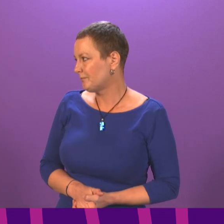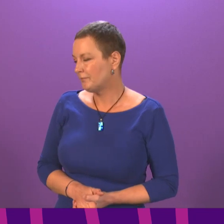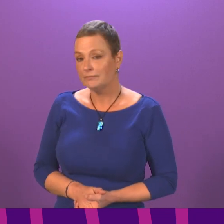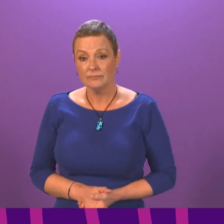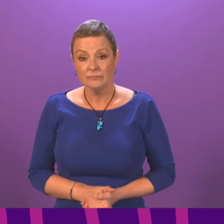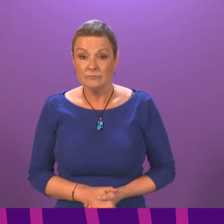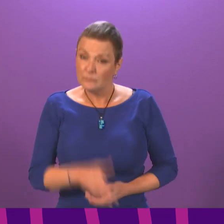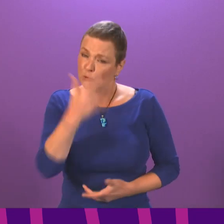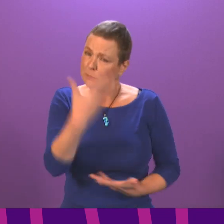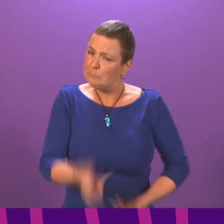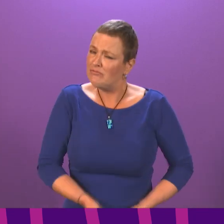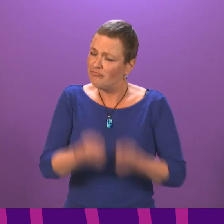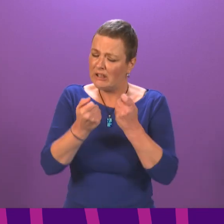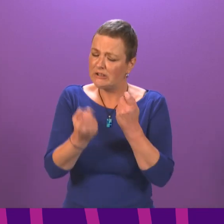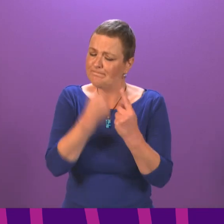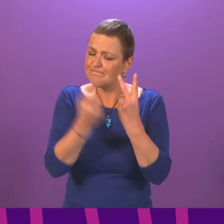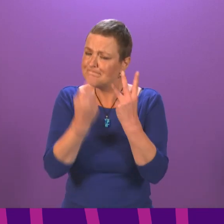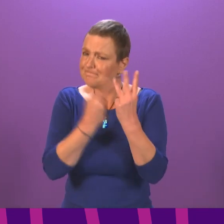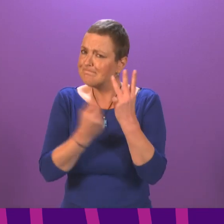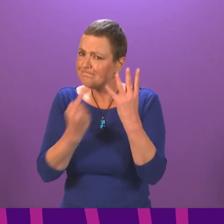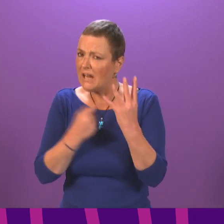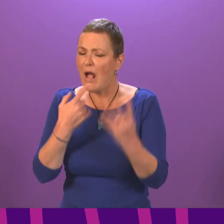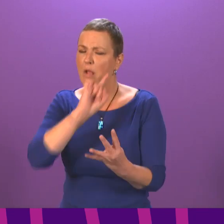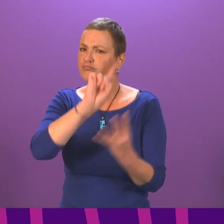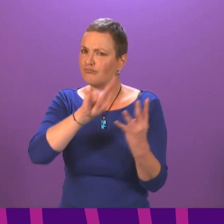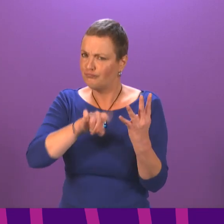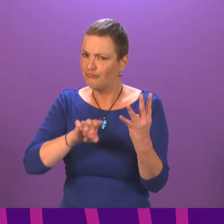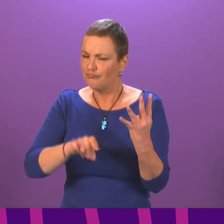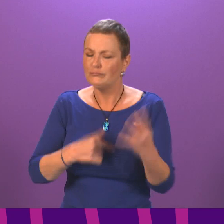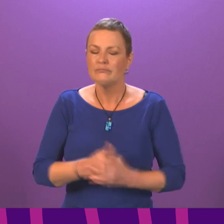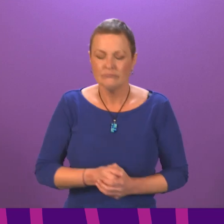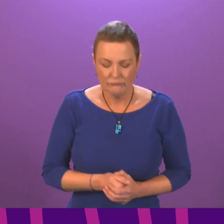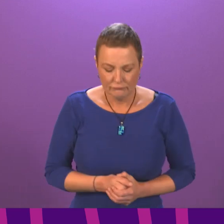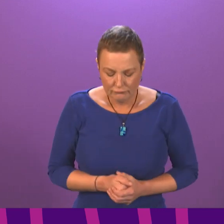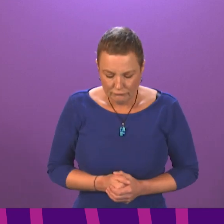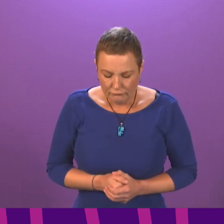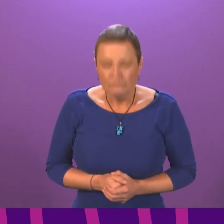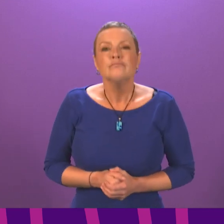deserve to be addressed individually, and I will try to do so briefly. Before we leave